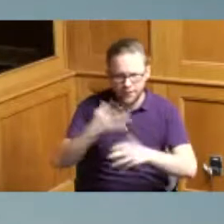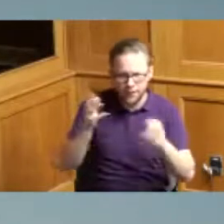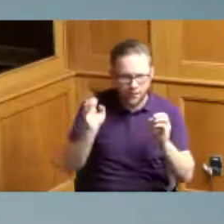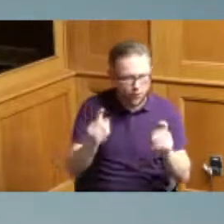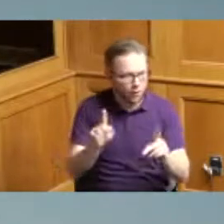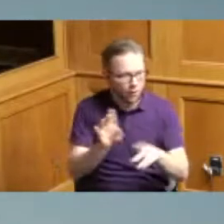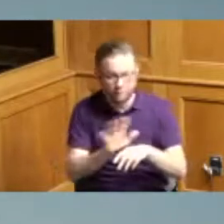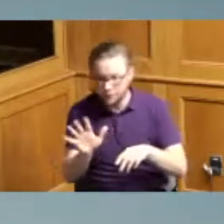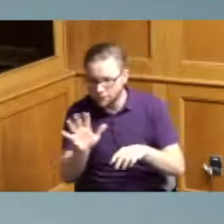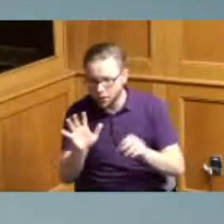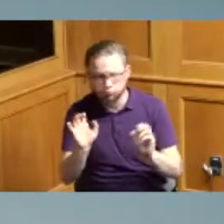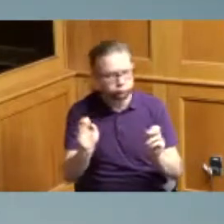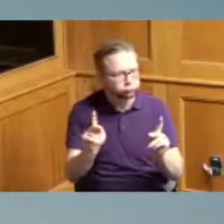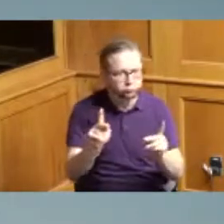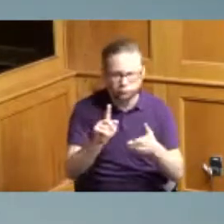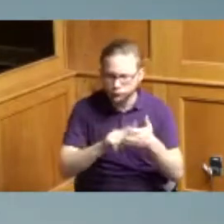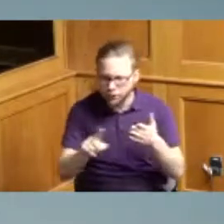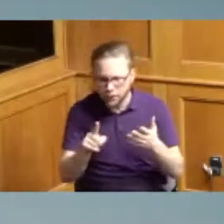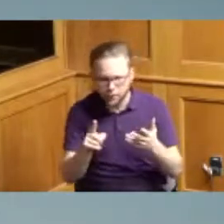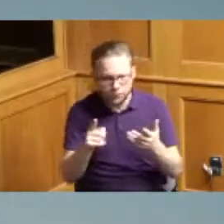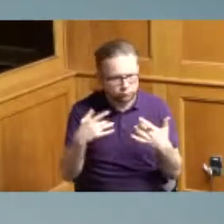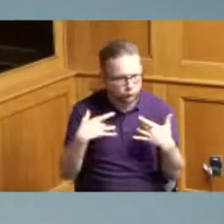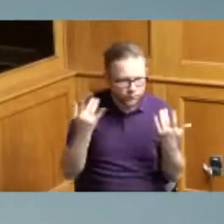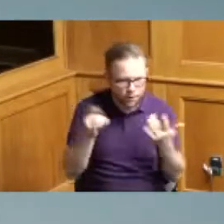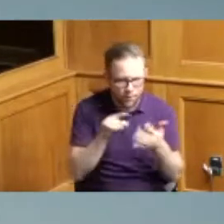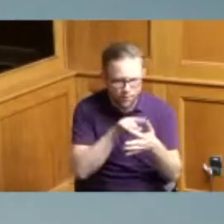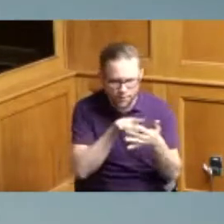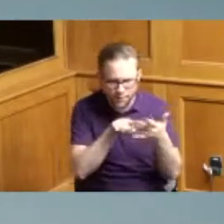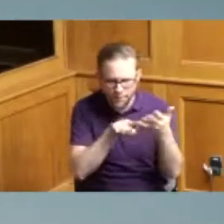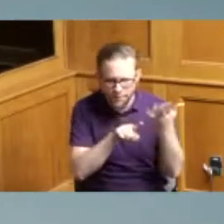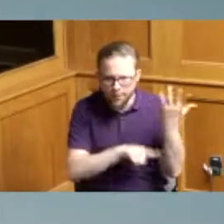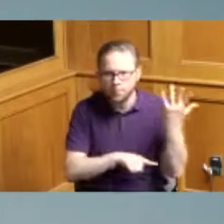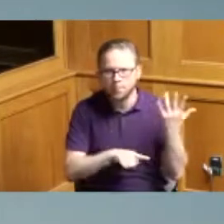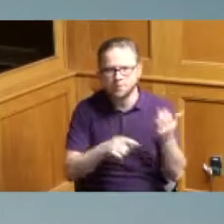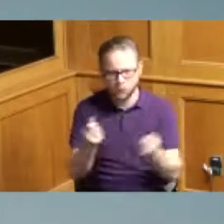each of the logistical items I mentioned are things that are important to pulling an event like